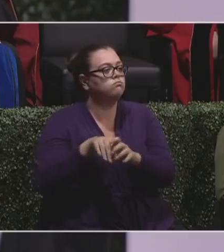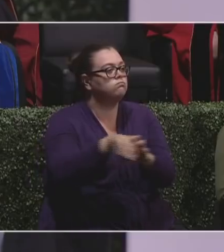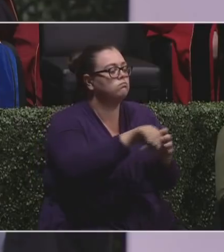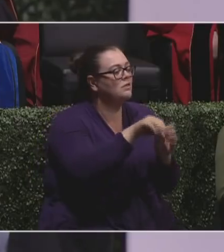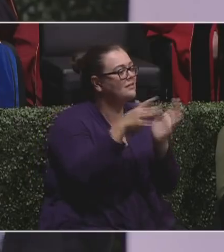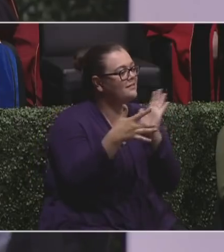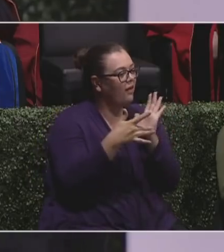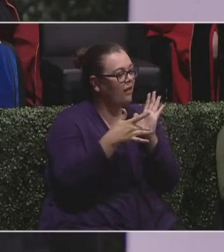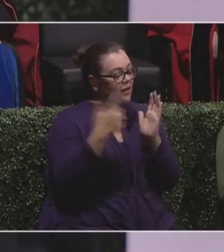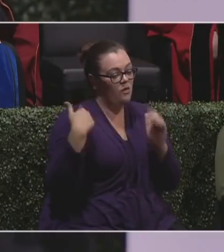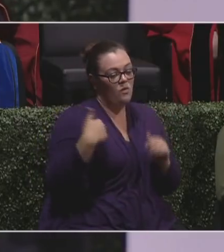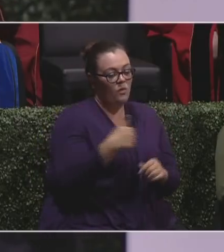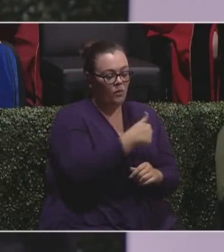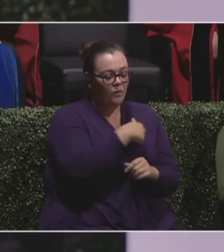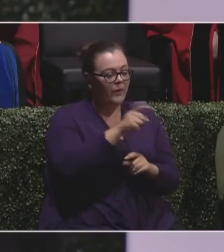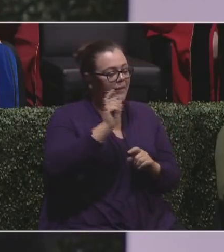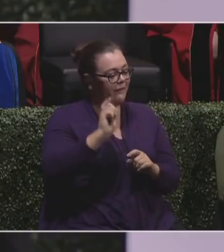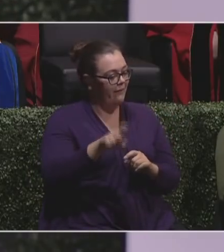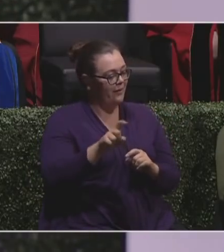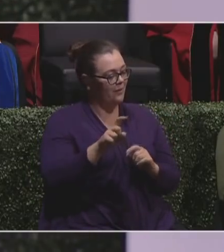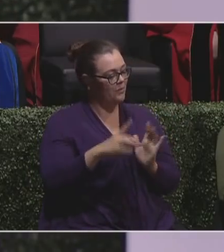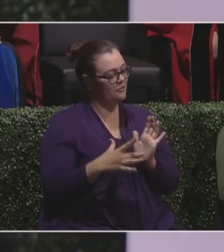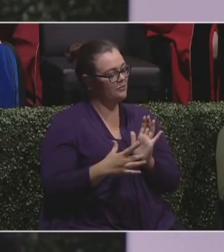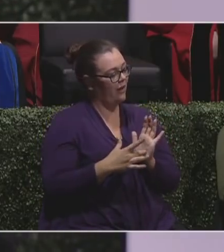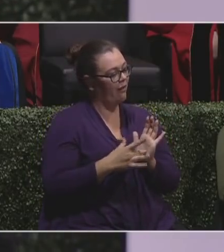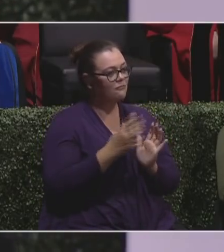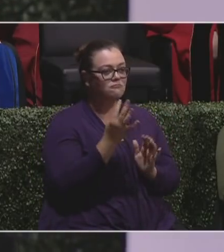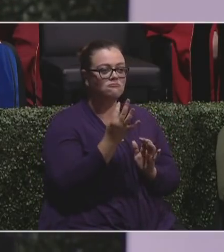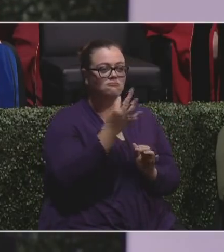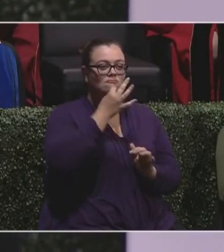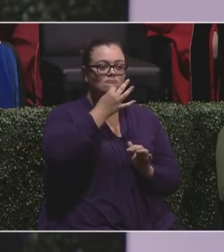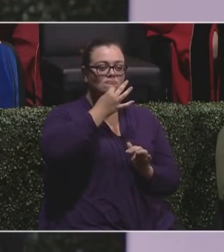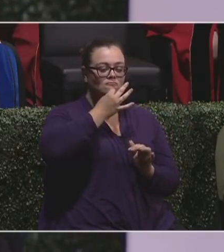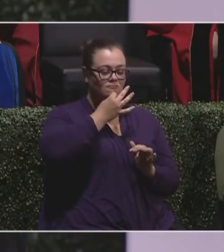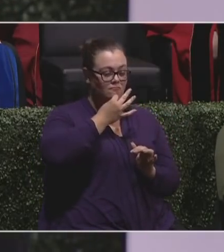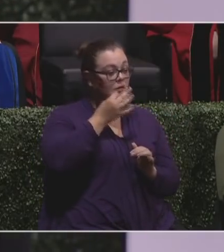INDUSTRY, FROM MEDICINE TO FOOD TO THE AUTO INDUSTRY, AND TO ENTERTAINMENT.